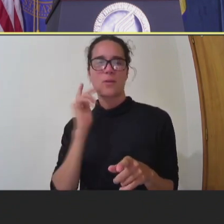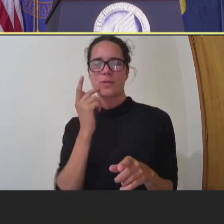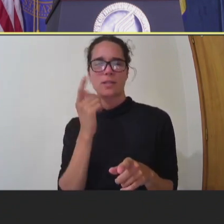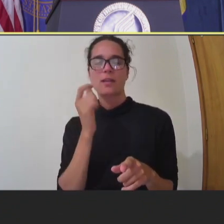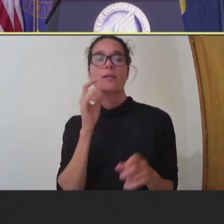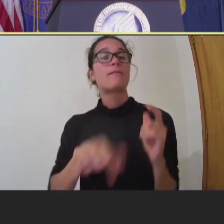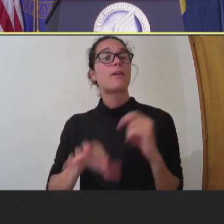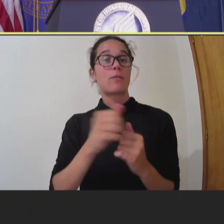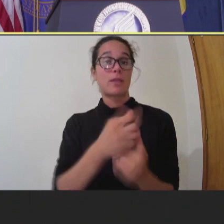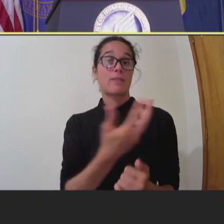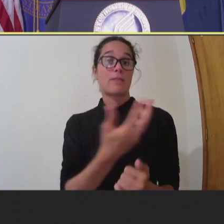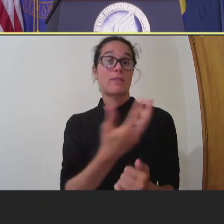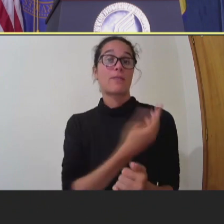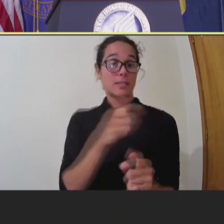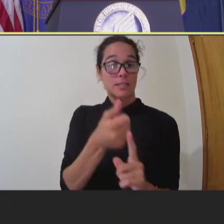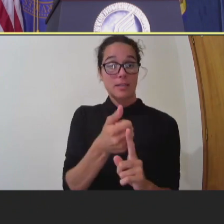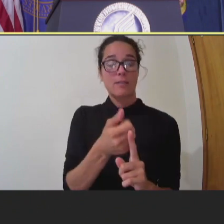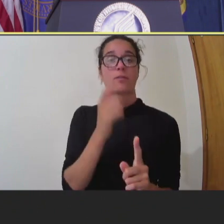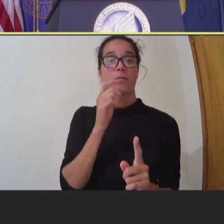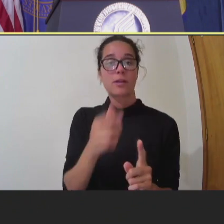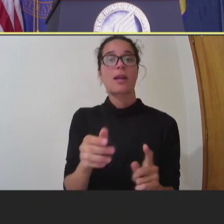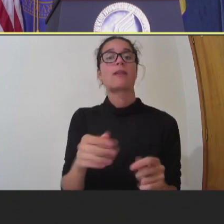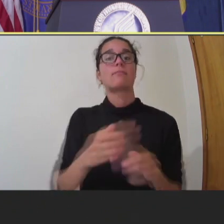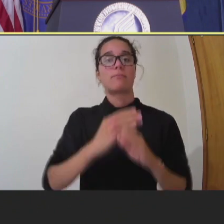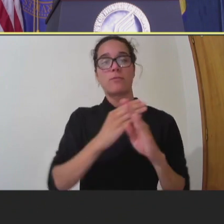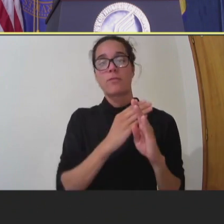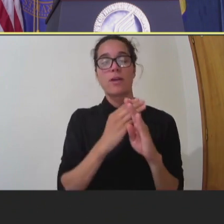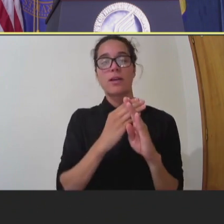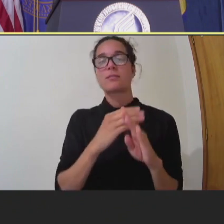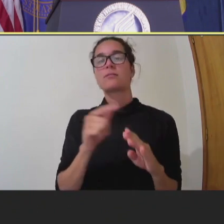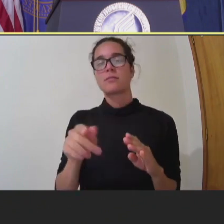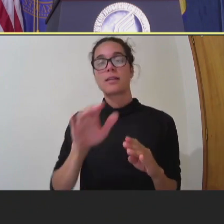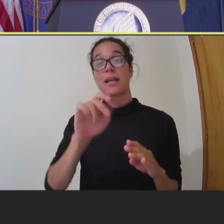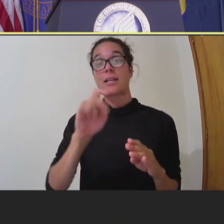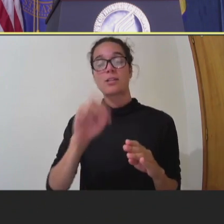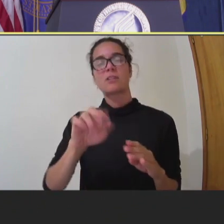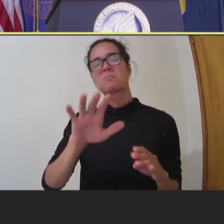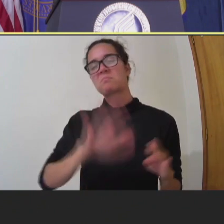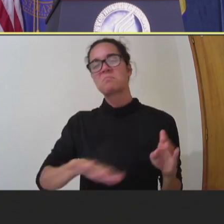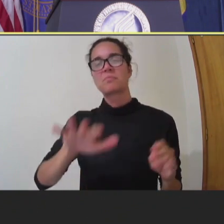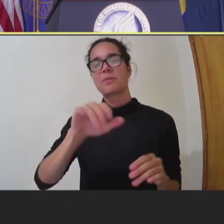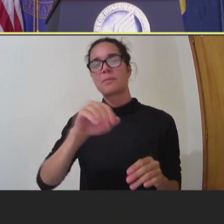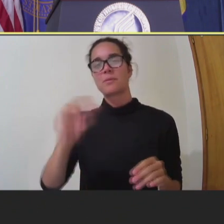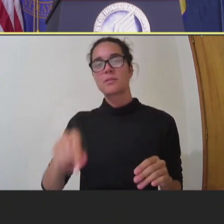we could prevent cancer in about 50 percent of mice. So, this vaccine was taken to a phase one